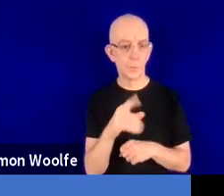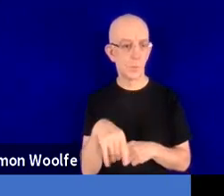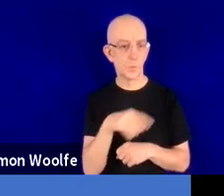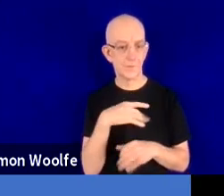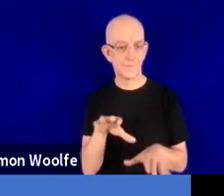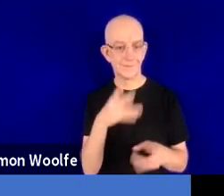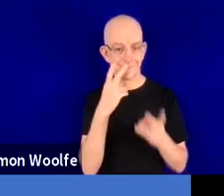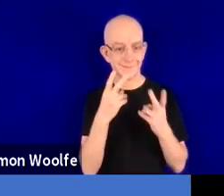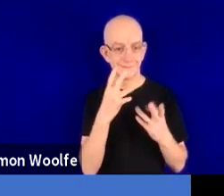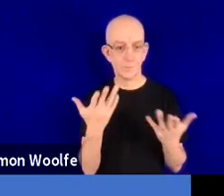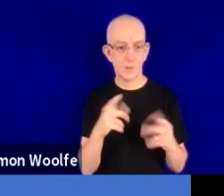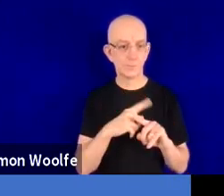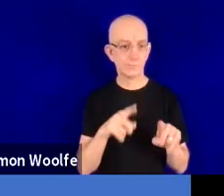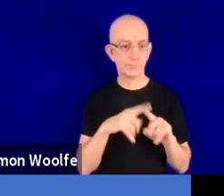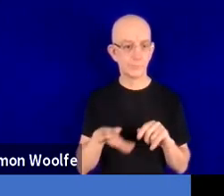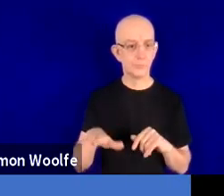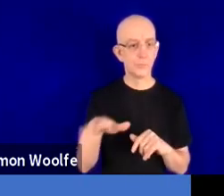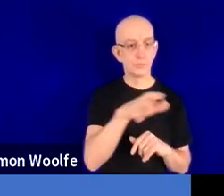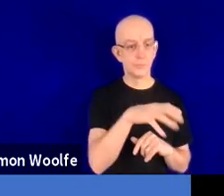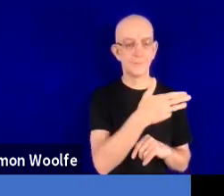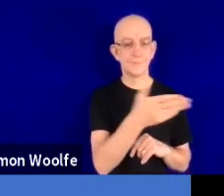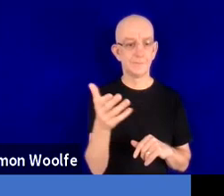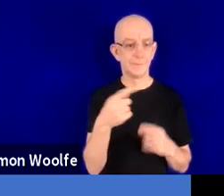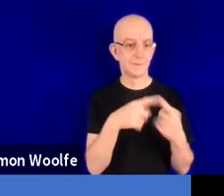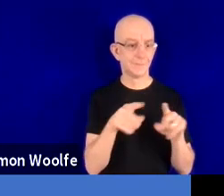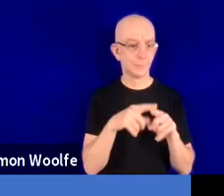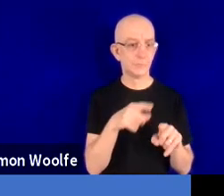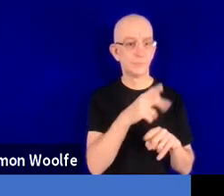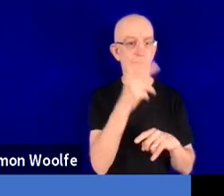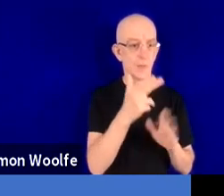Some of them are starting with health care support or assistive devices